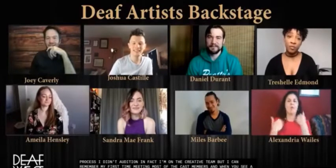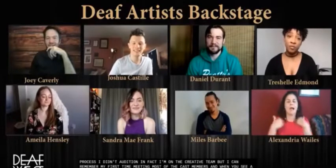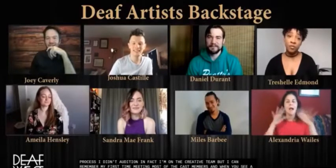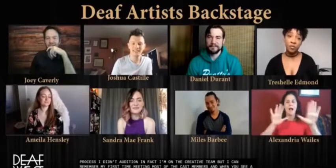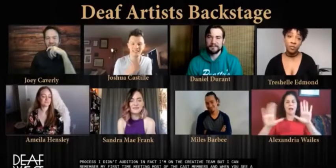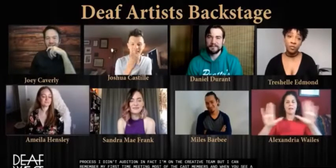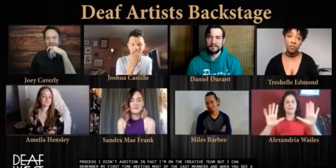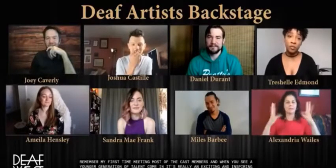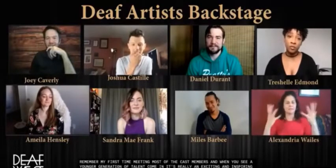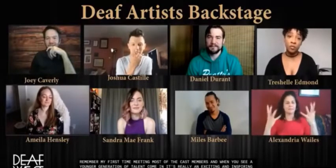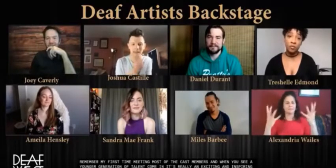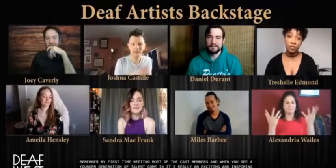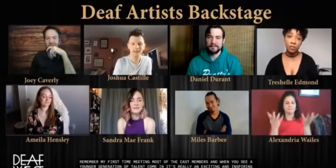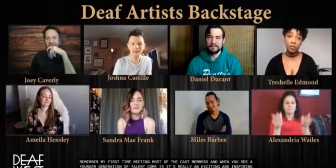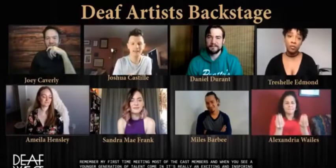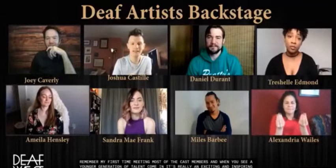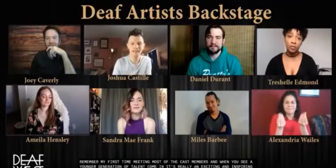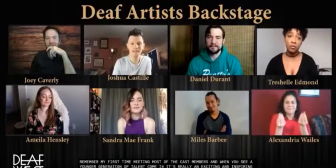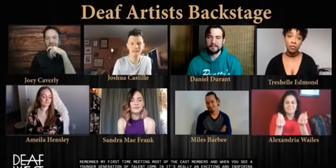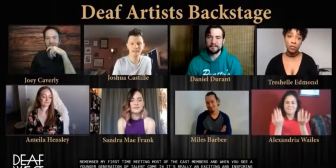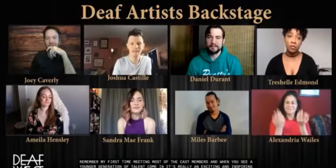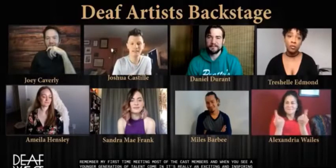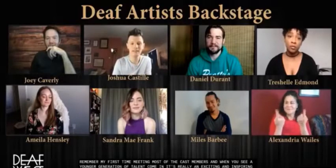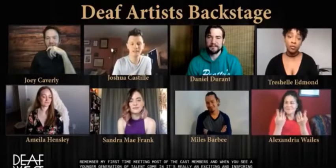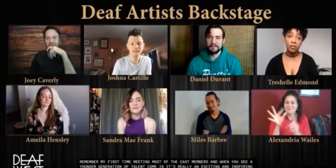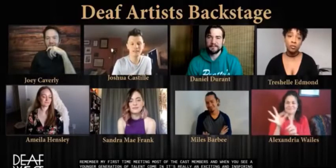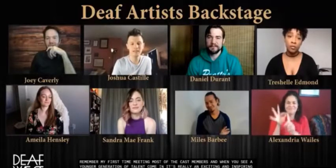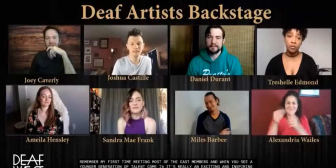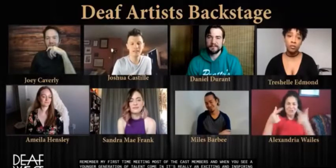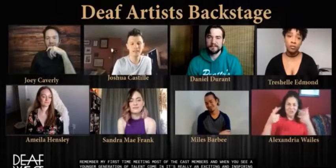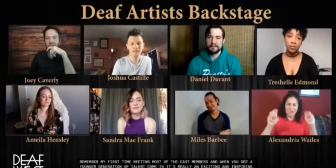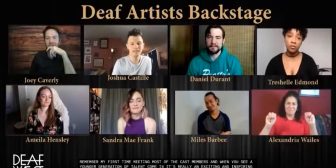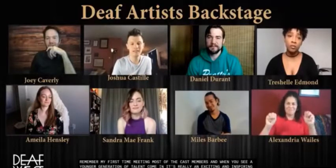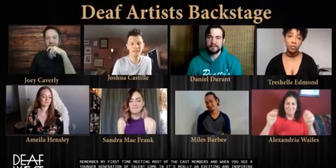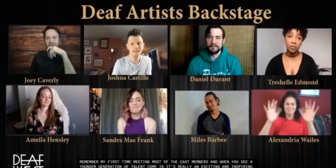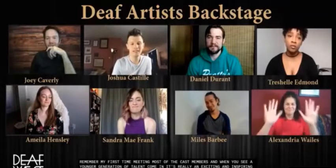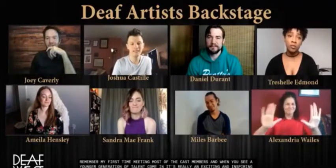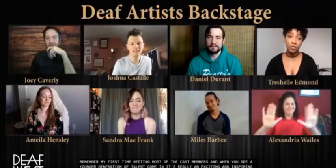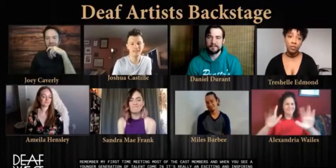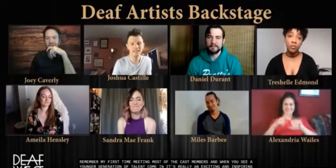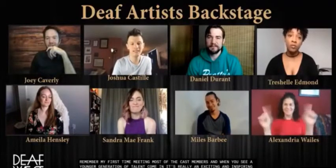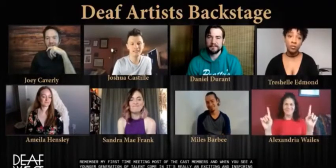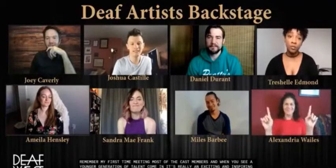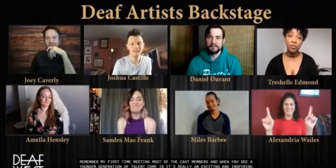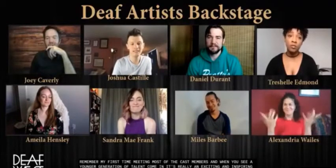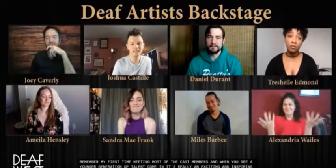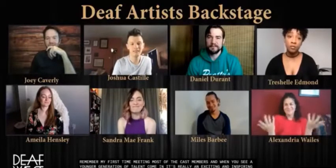The vision was unique to each show. Both of them had something really special about them.